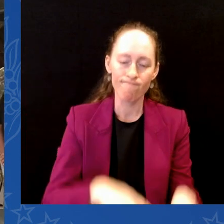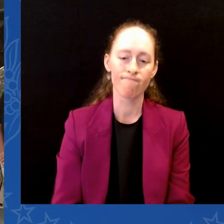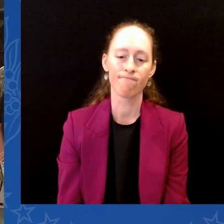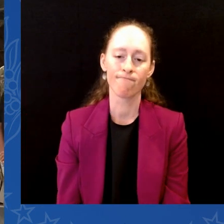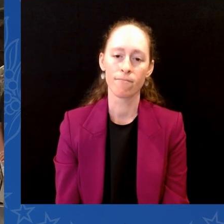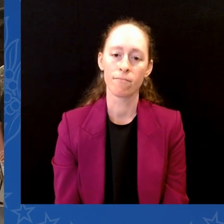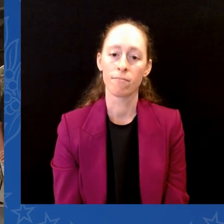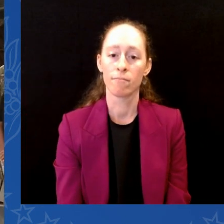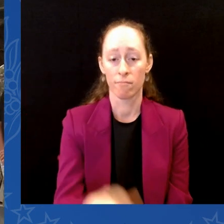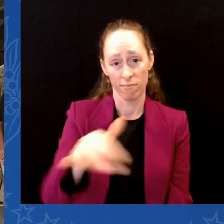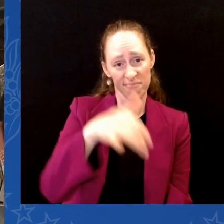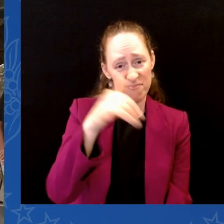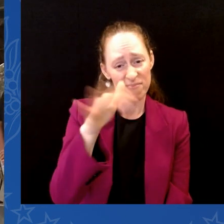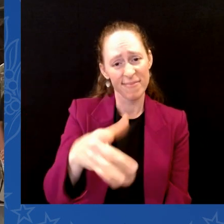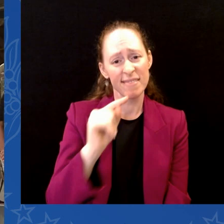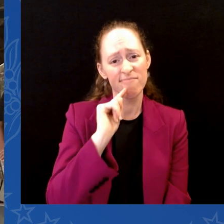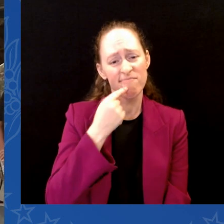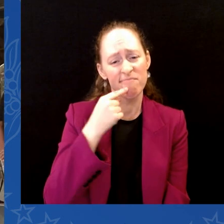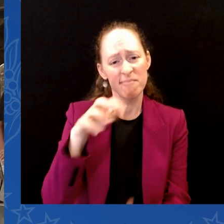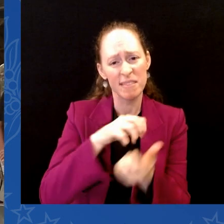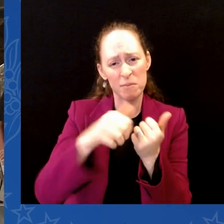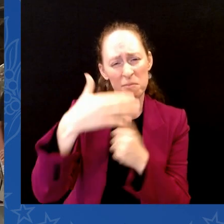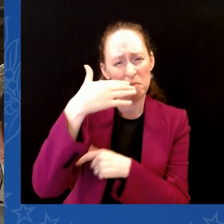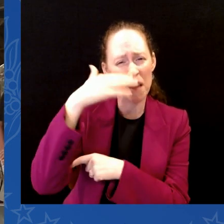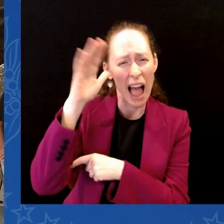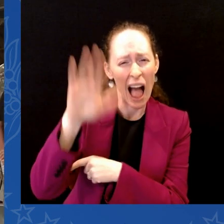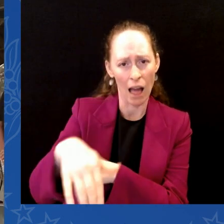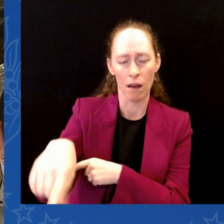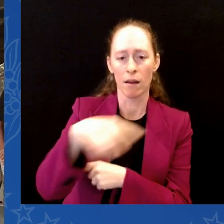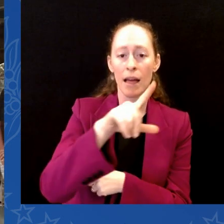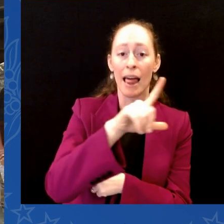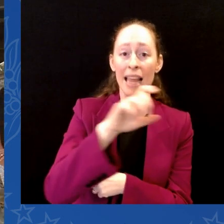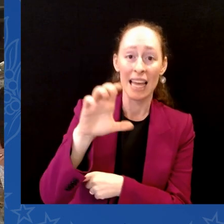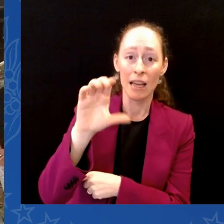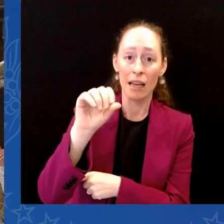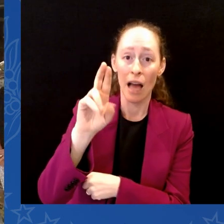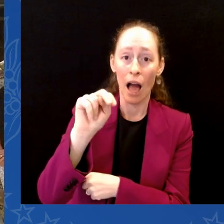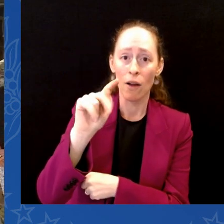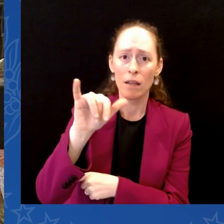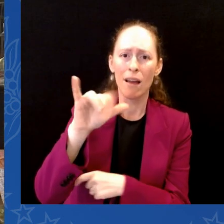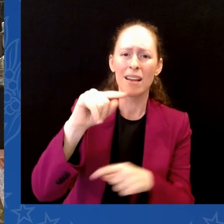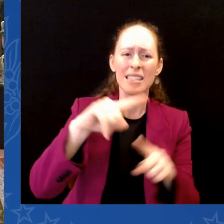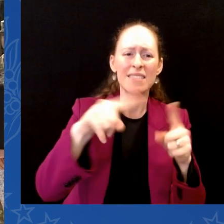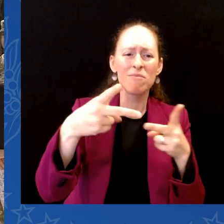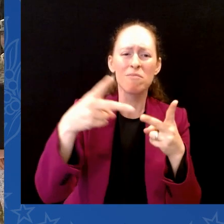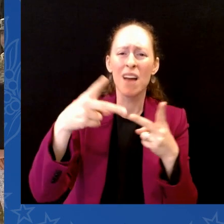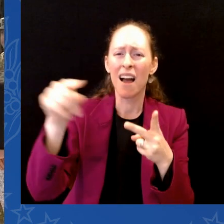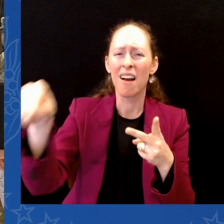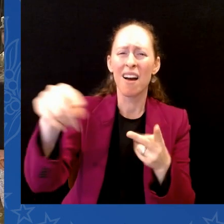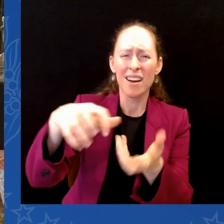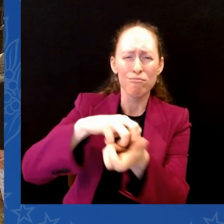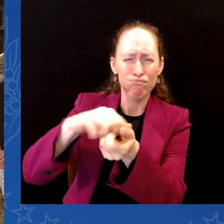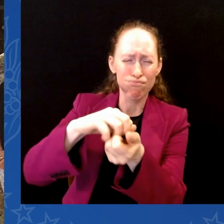CountAnd there's other places where you have really significant damage as well outside of this general area.